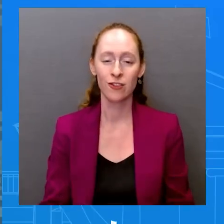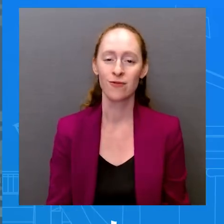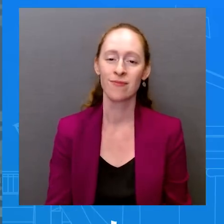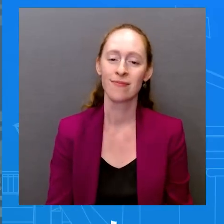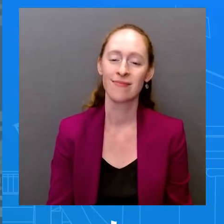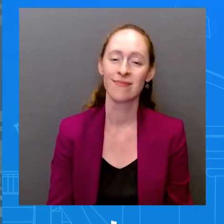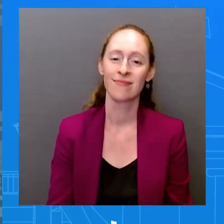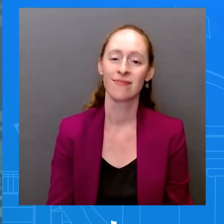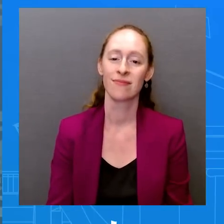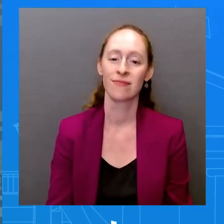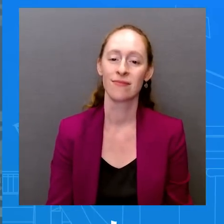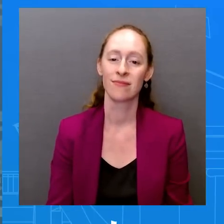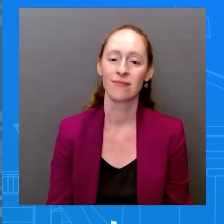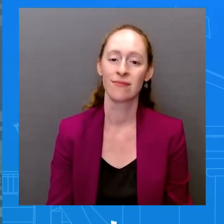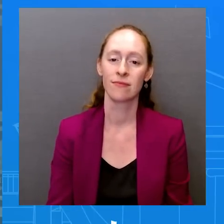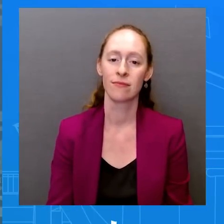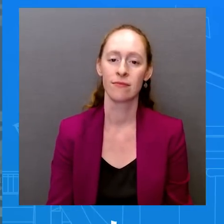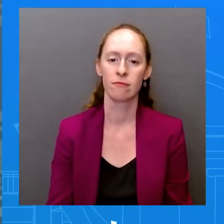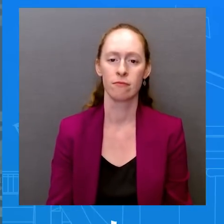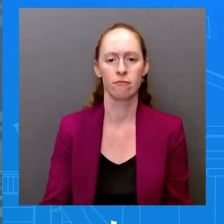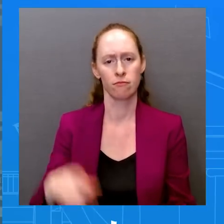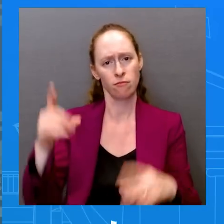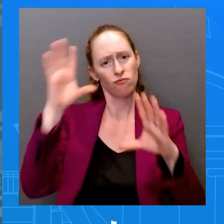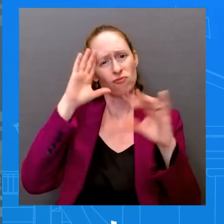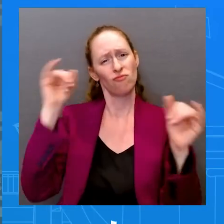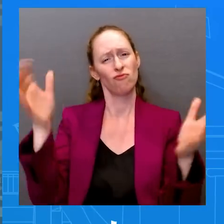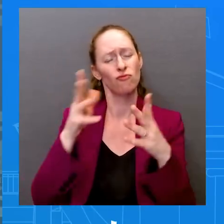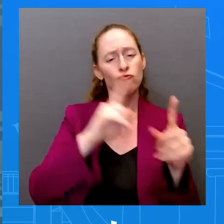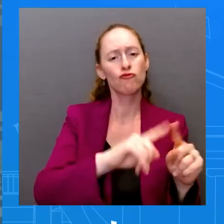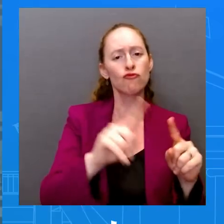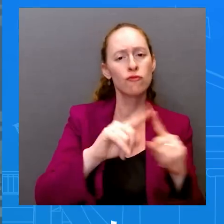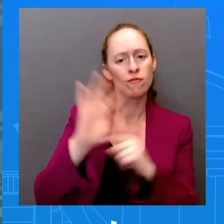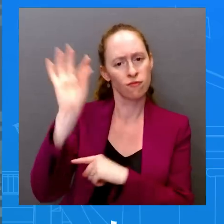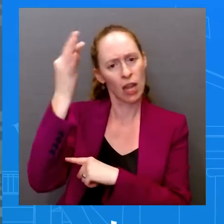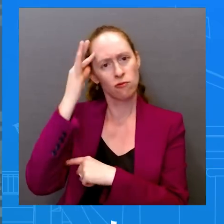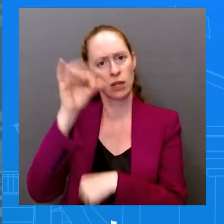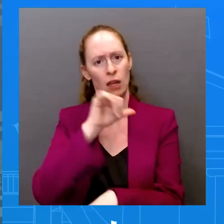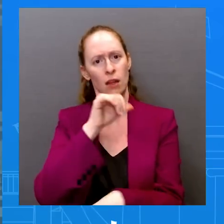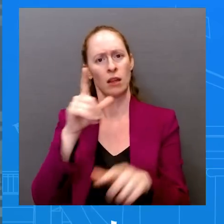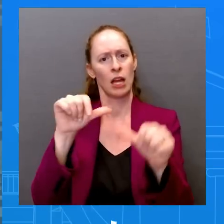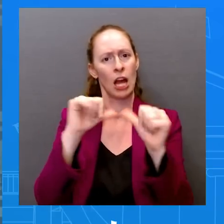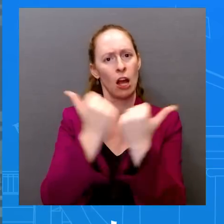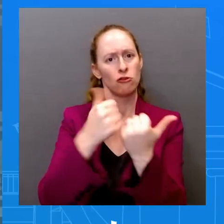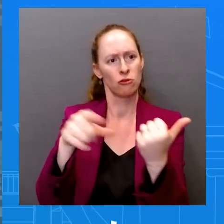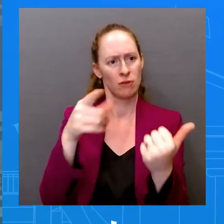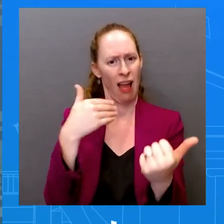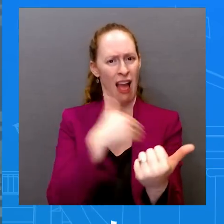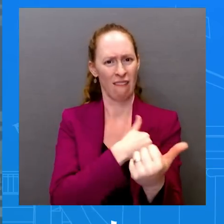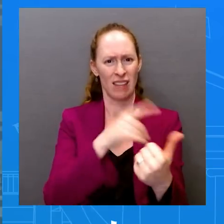advancing these principles throughout their work, as well. And we welcome any --